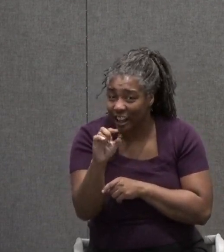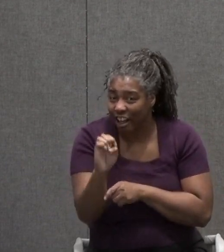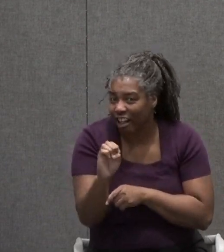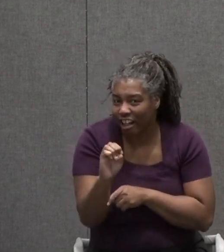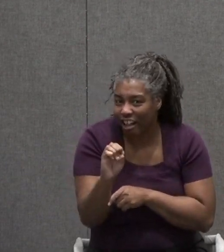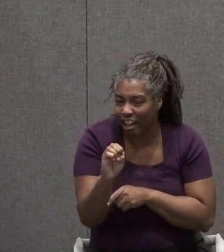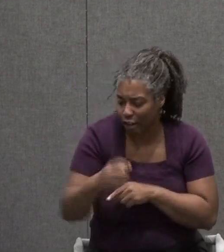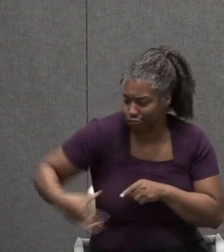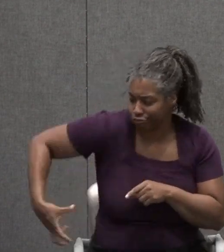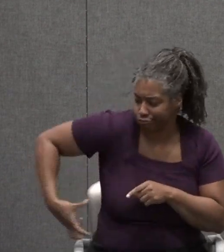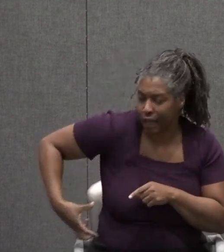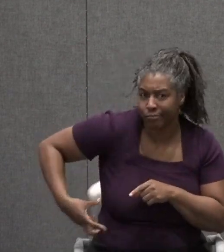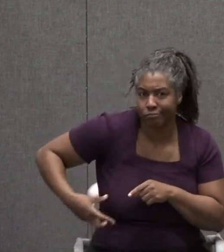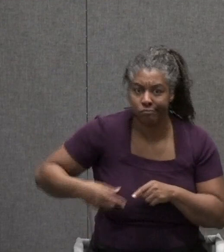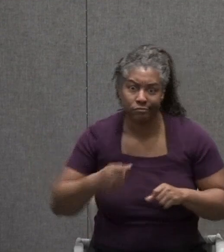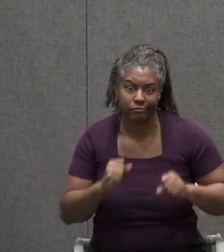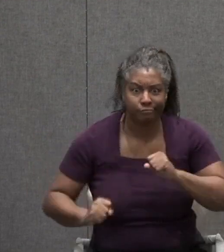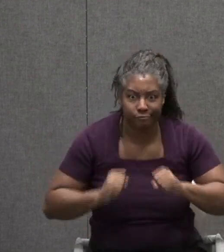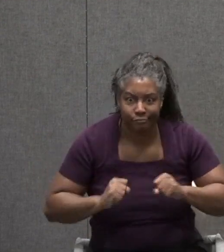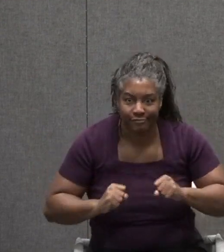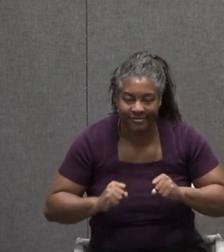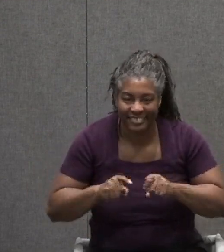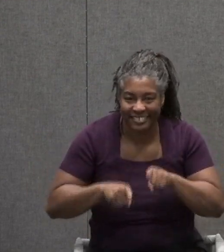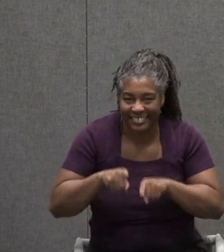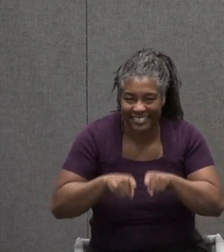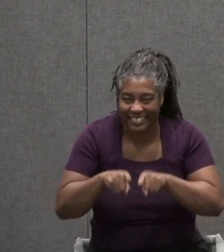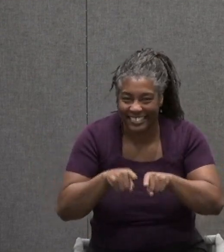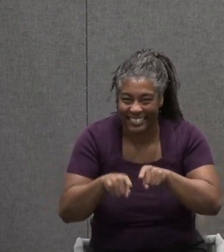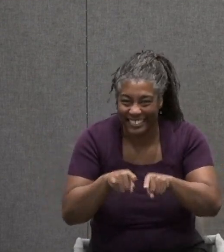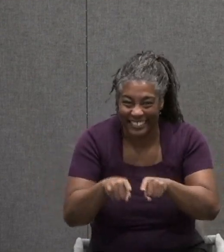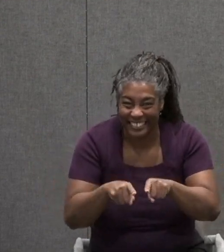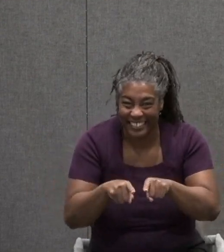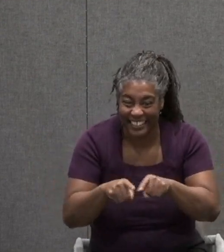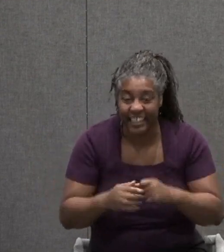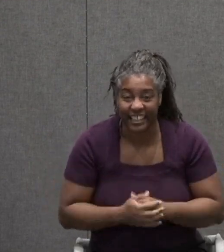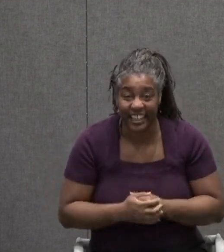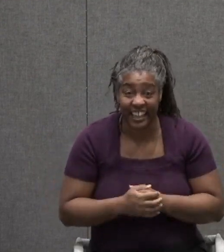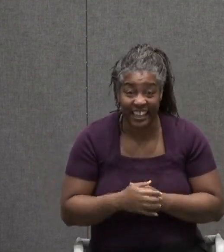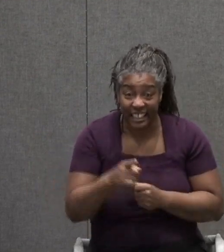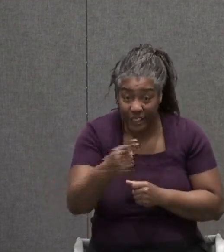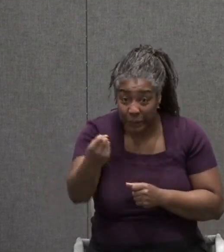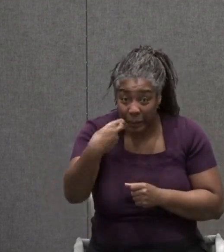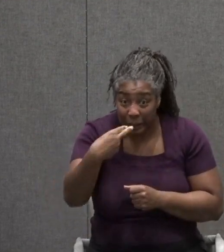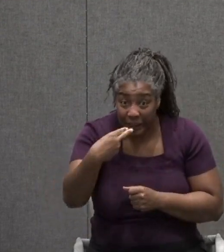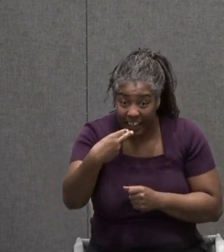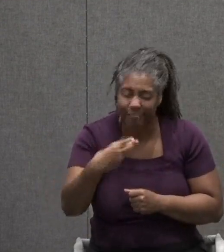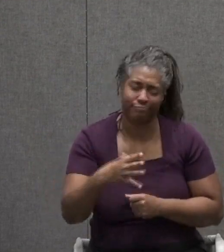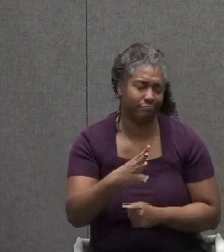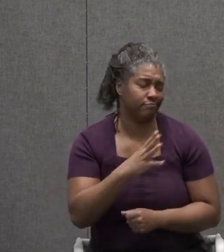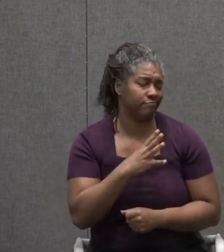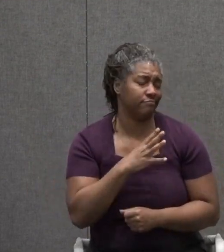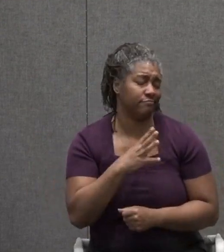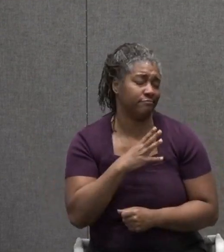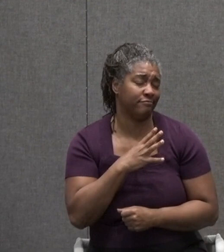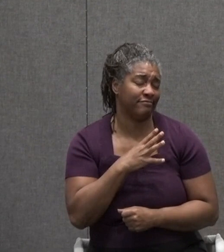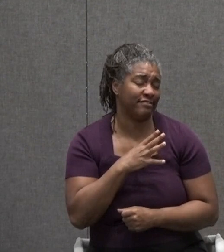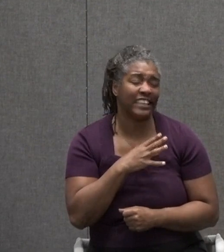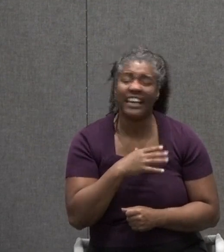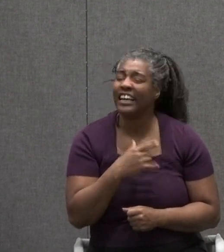there are no losers, that's right. In the world, you have a whole different story but in yoga, you're all fabulous in my eyes.